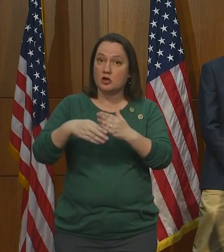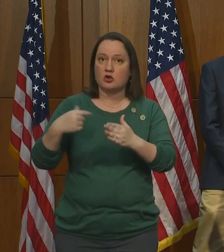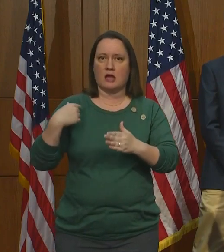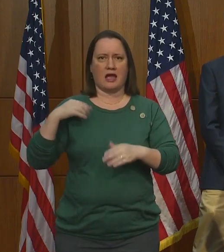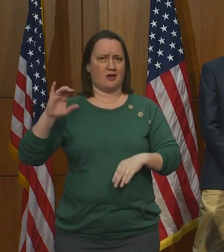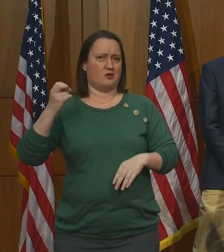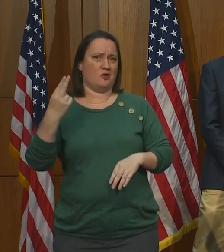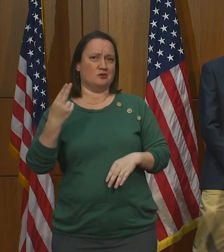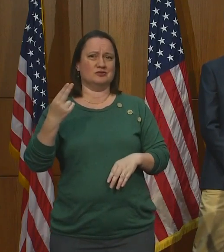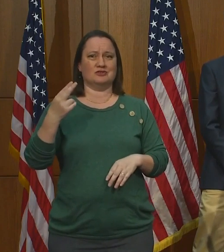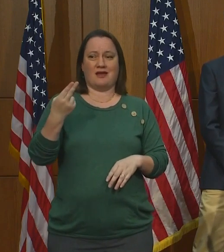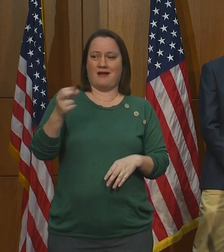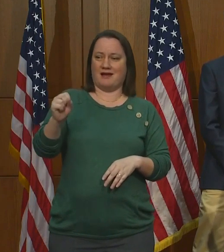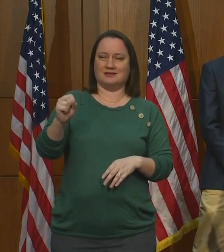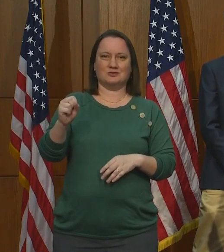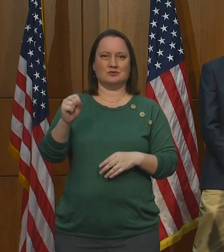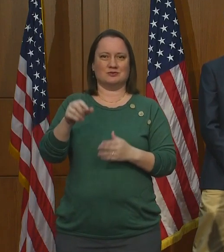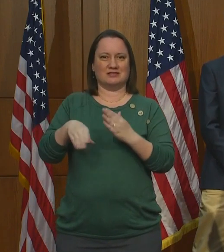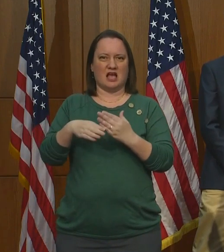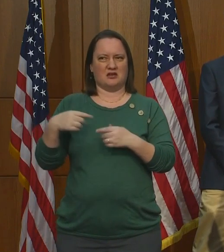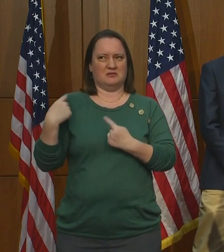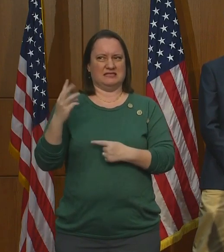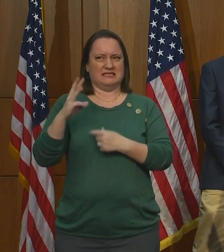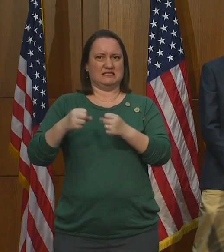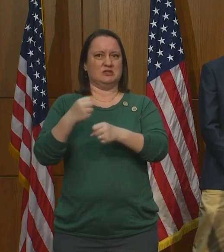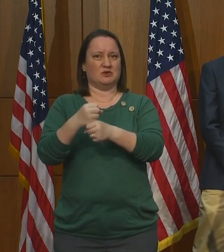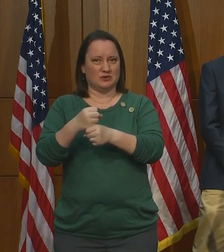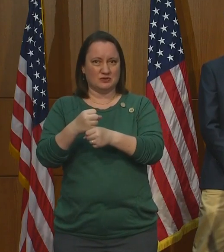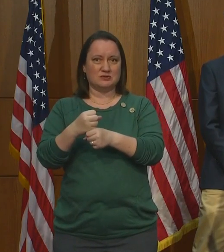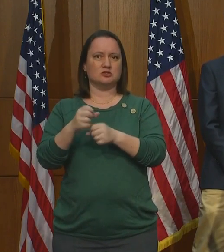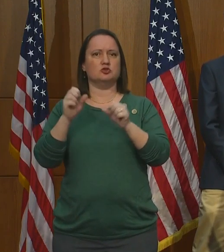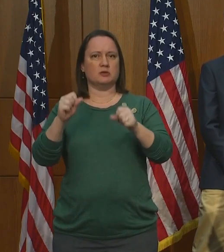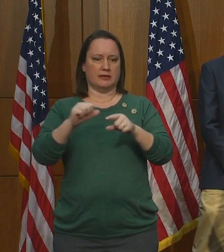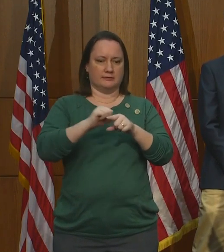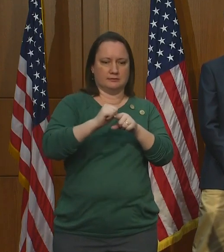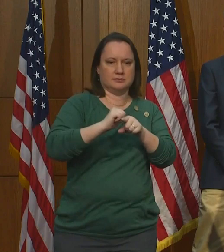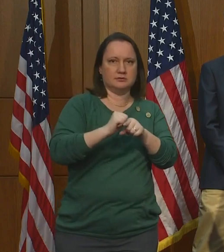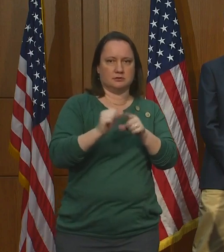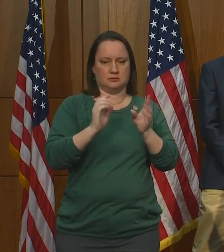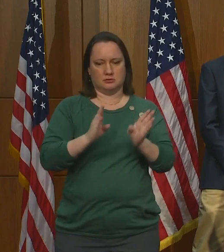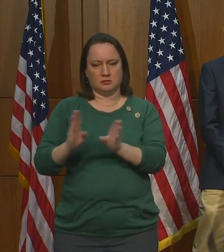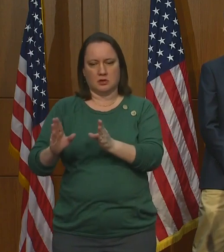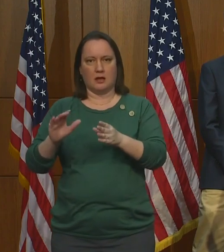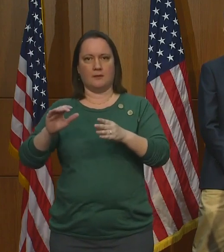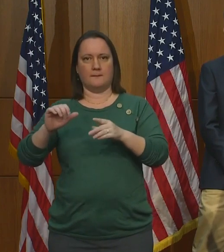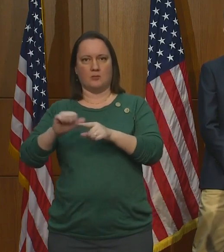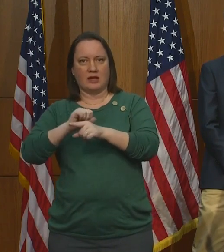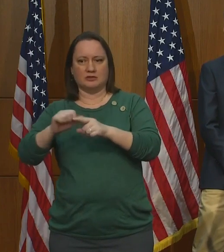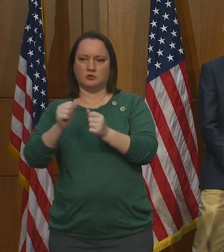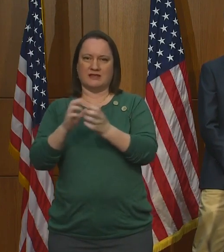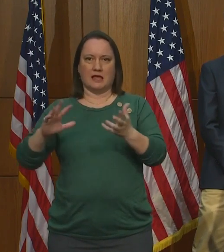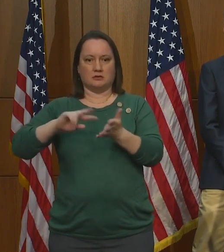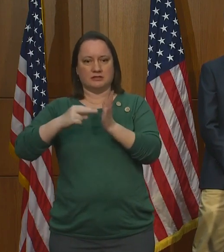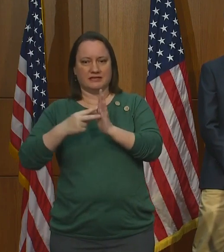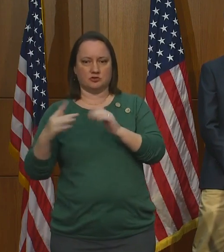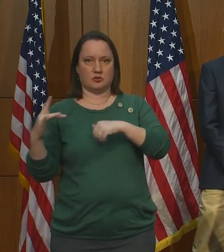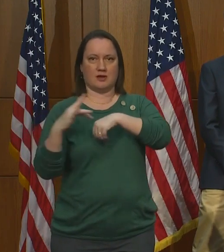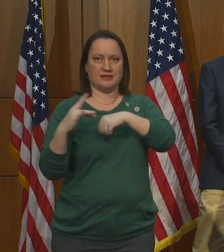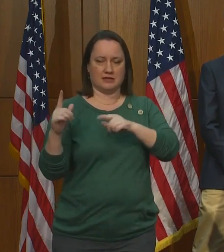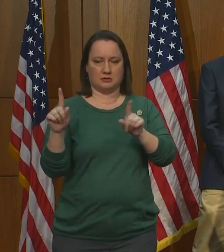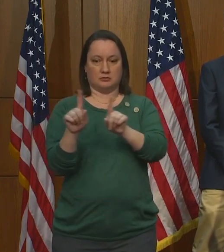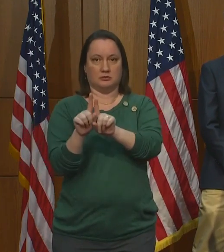COMEDY FACE TO GUIDELINES-